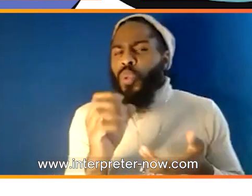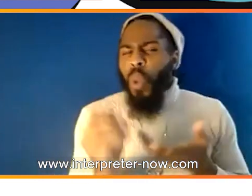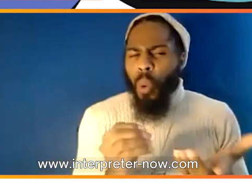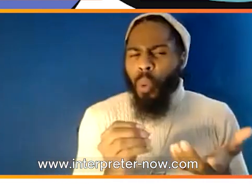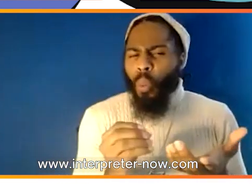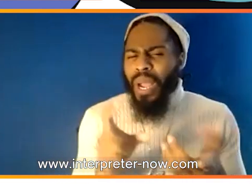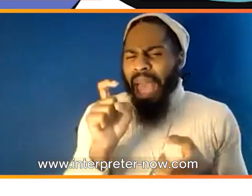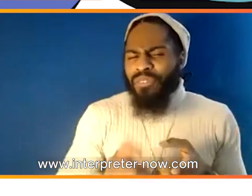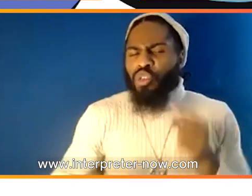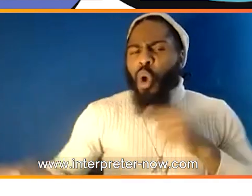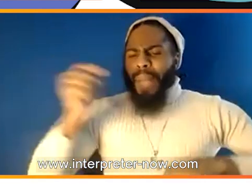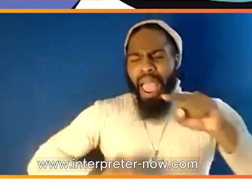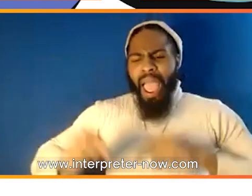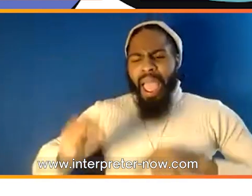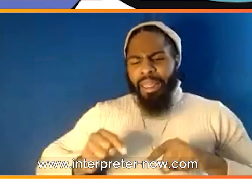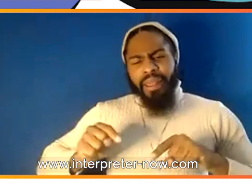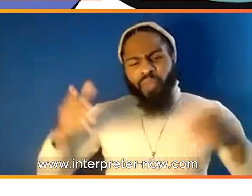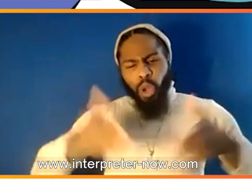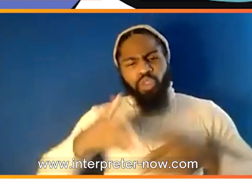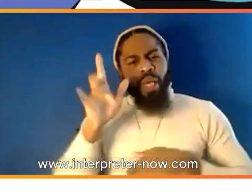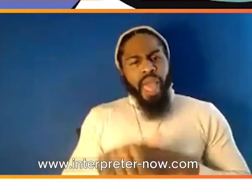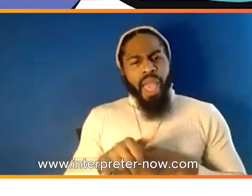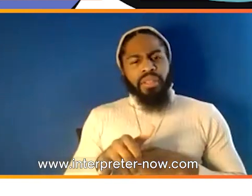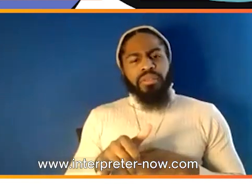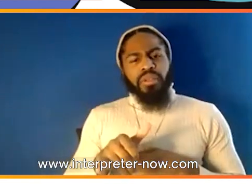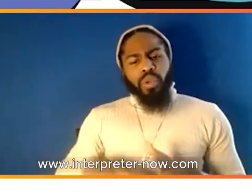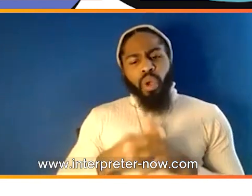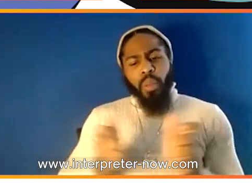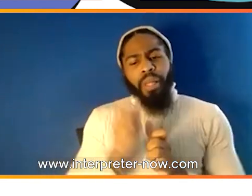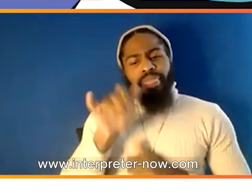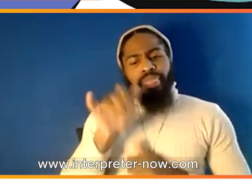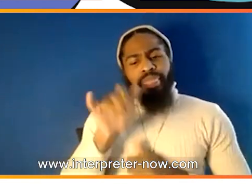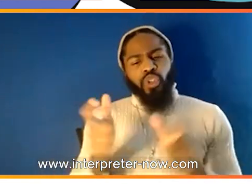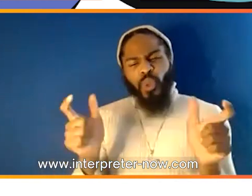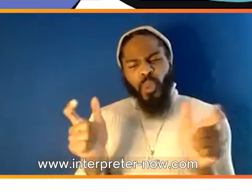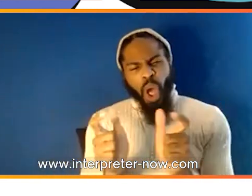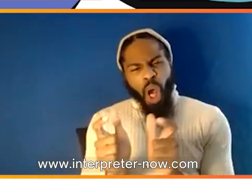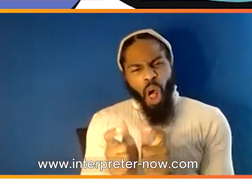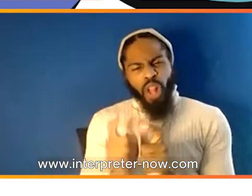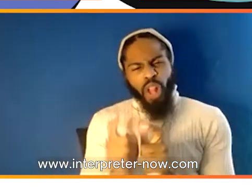And we did that with a small group. It was only 20, 16 men and four women. So when we